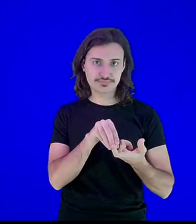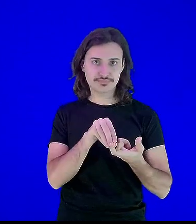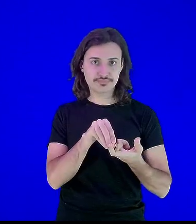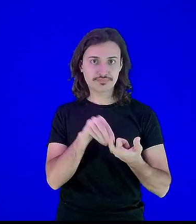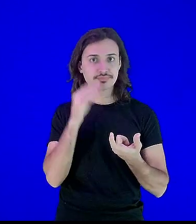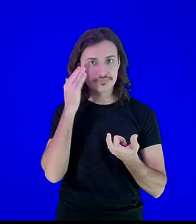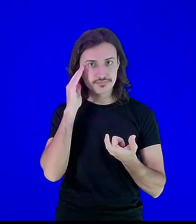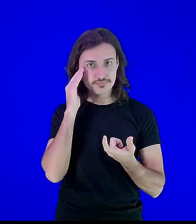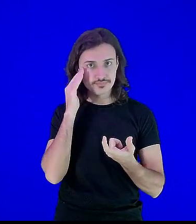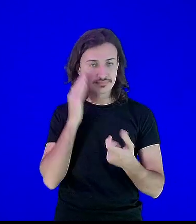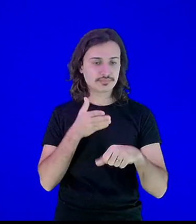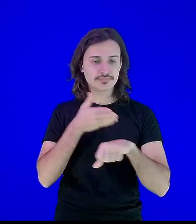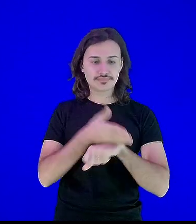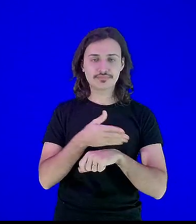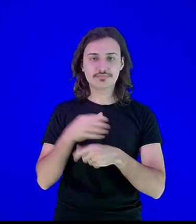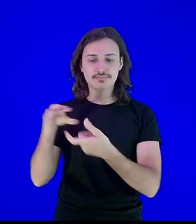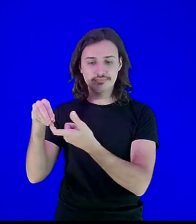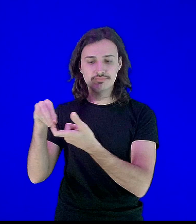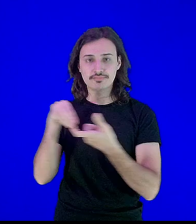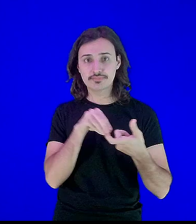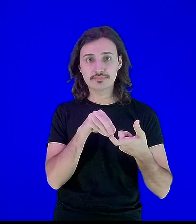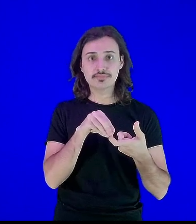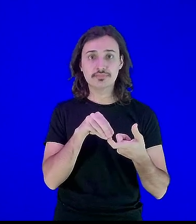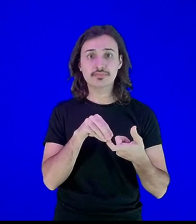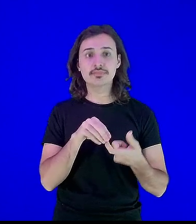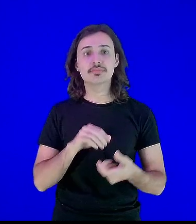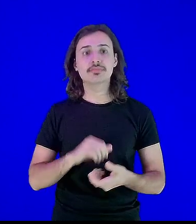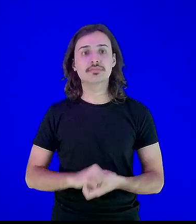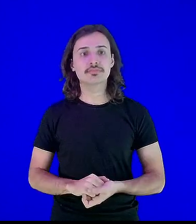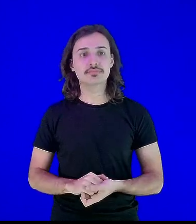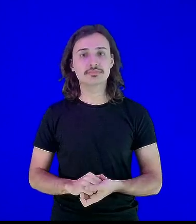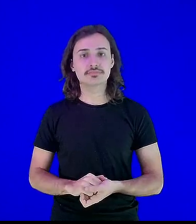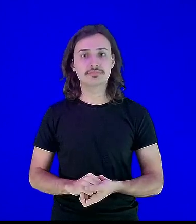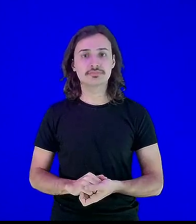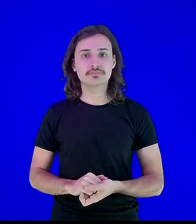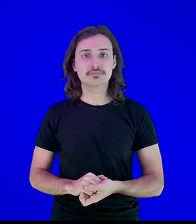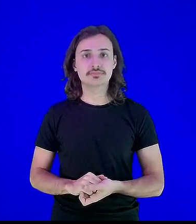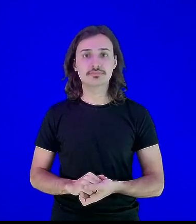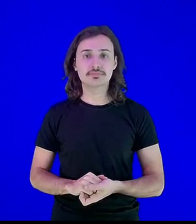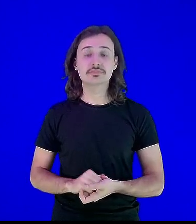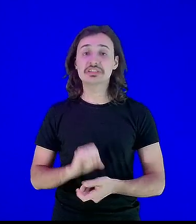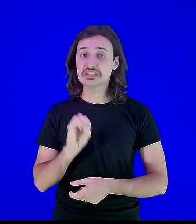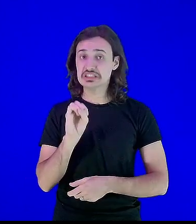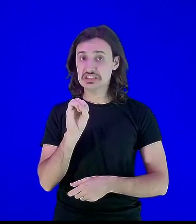if it is a component handled by Vue nothing will go wrong because Vue will know